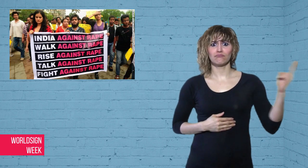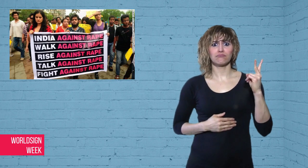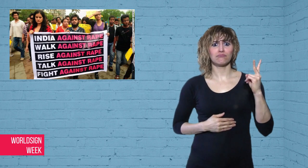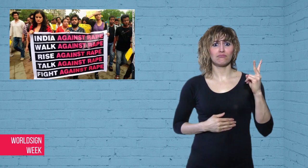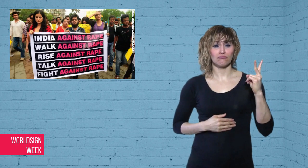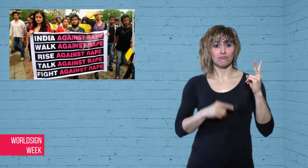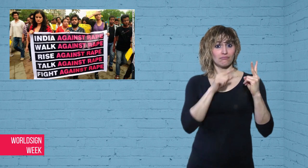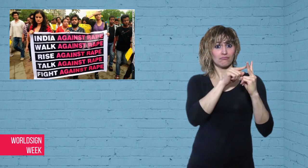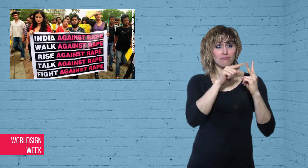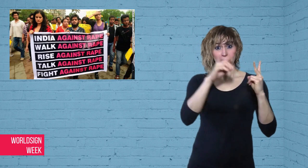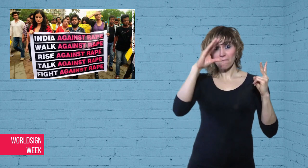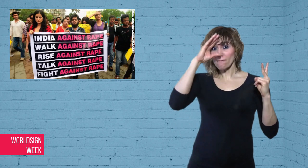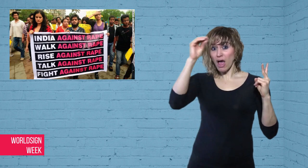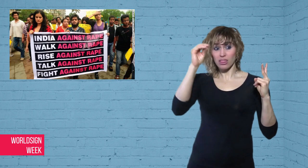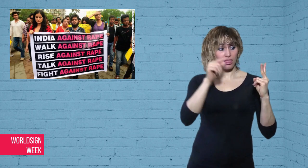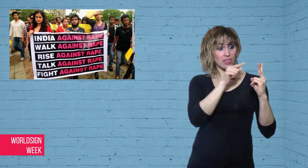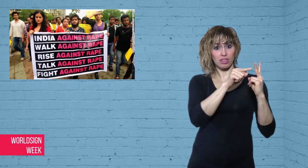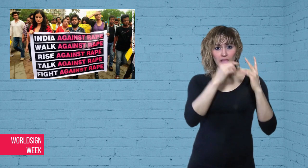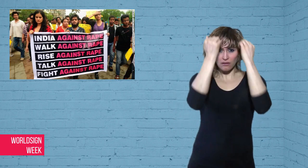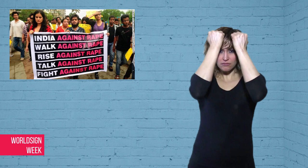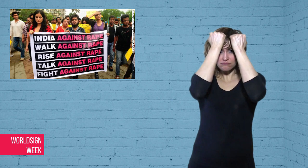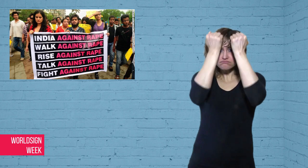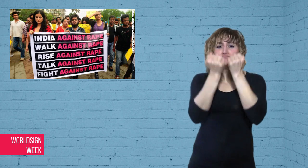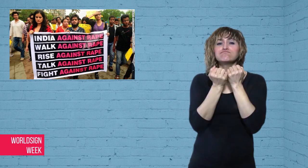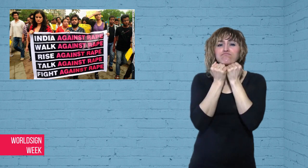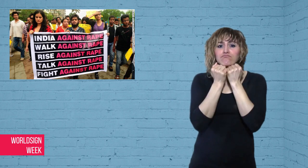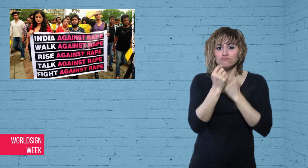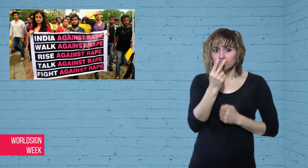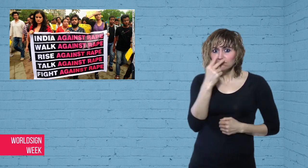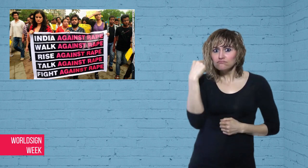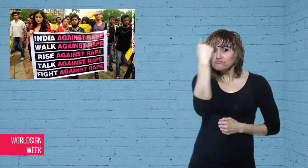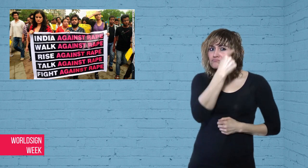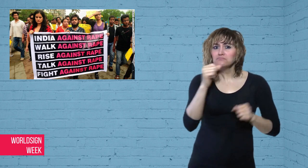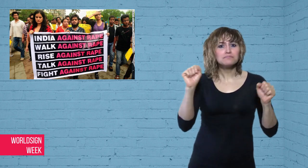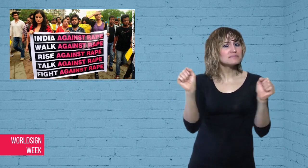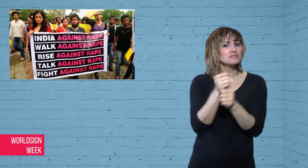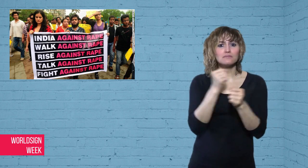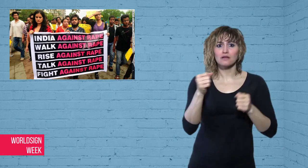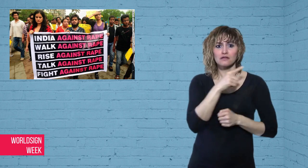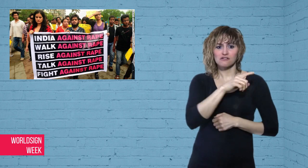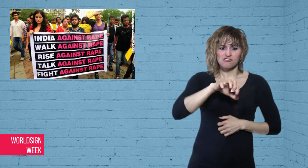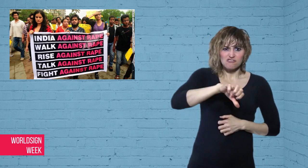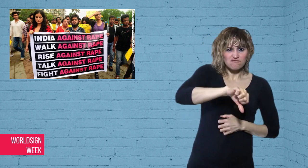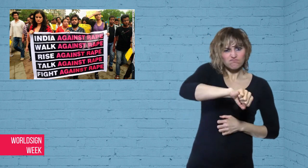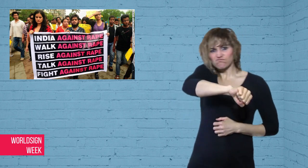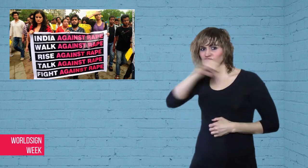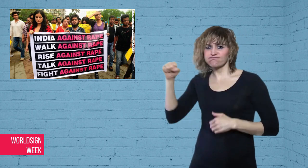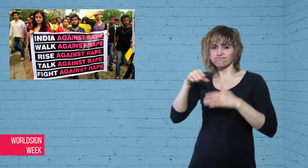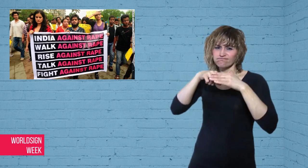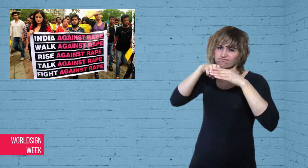alone when two masked men forced